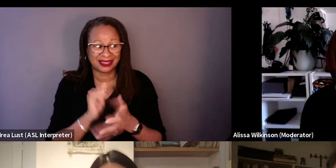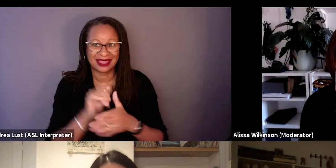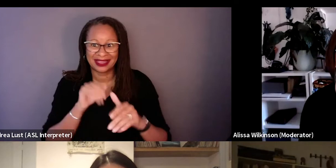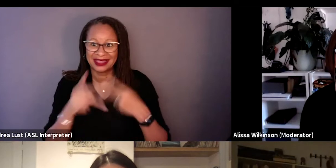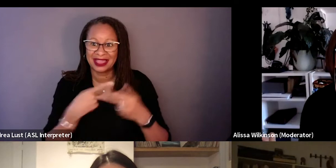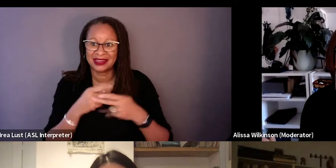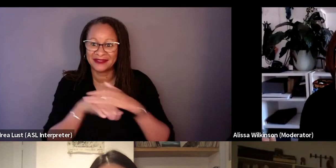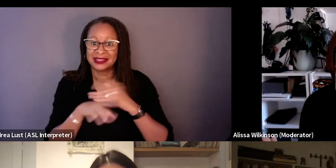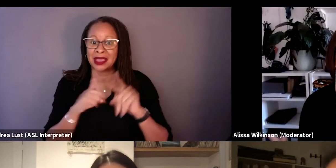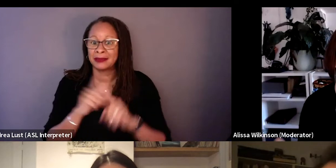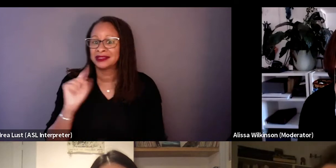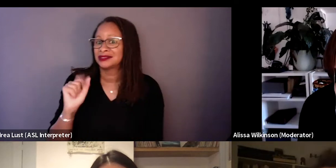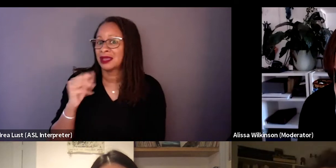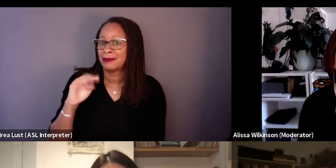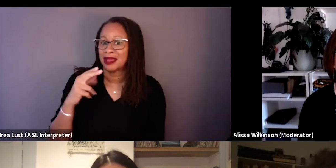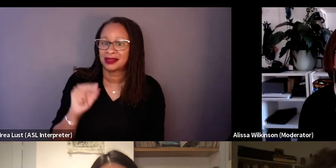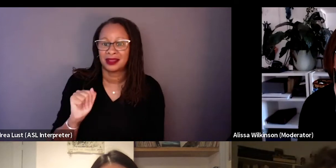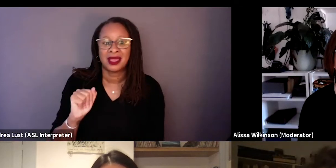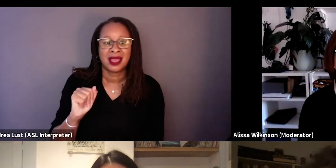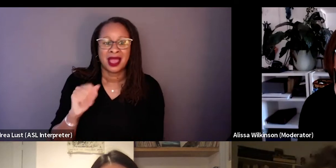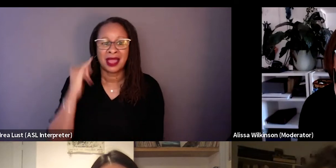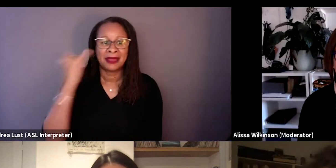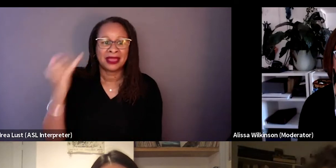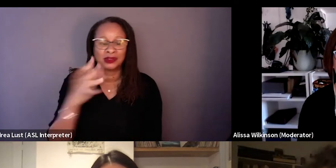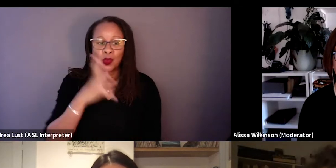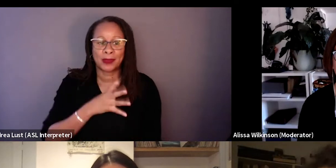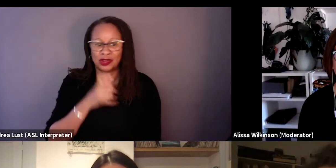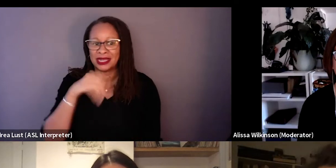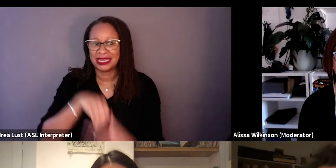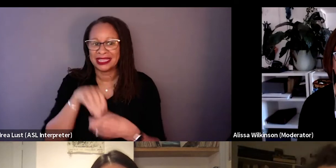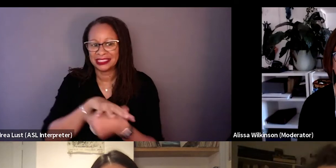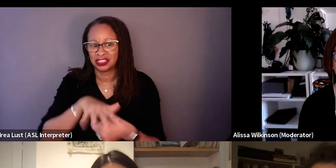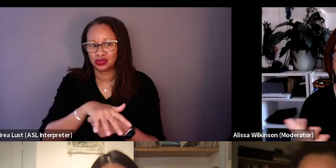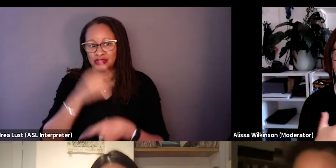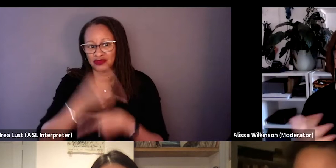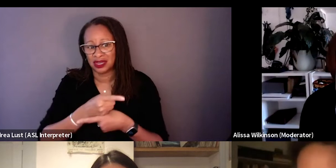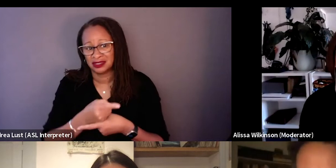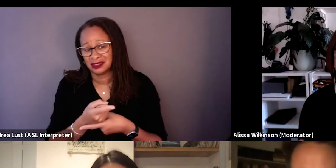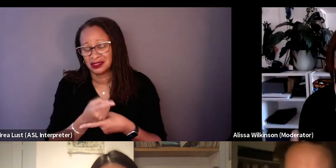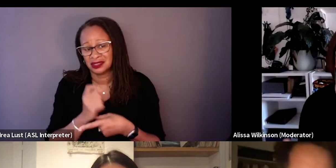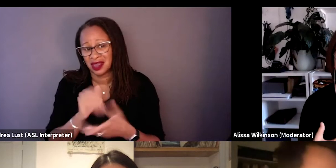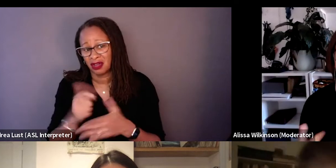I would imagine women are not usually in that context at all. You know, that, that, that's a,